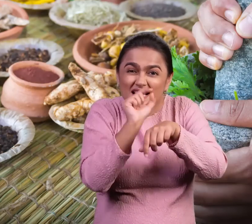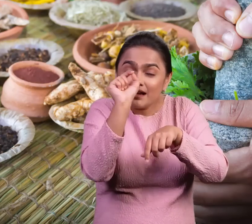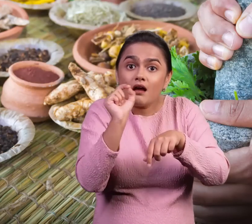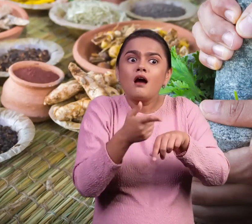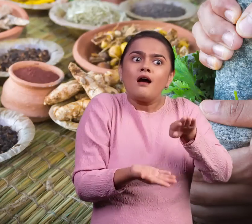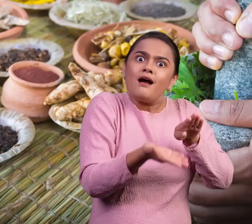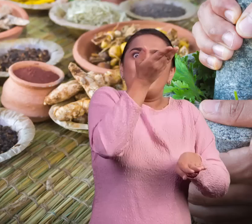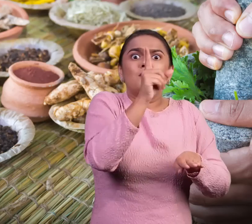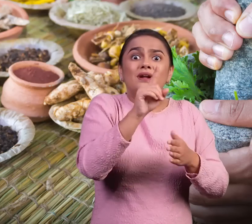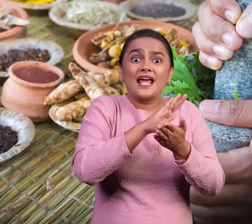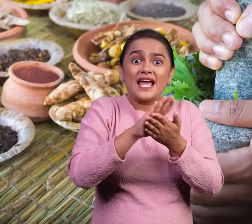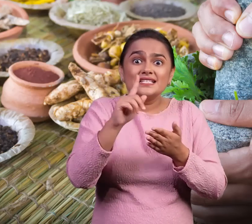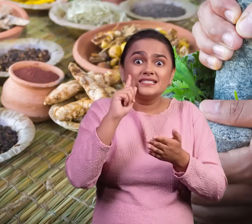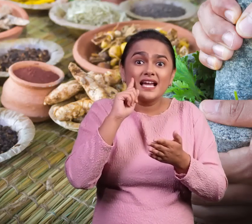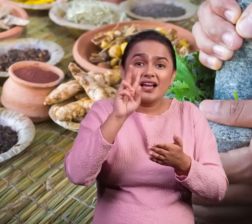They cannot destroy HIV virus.